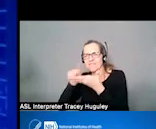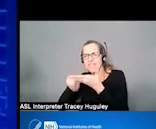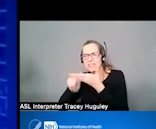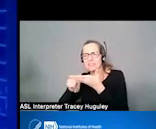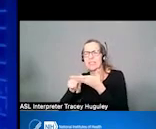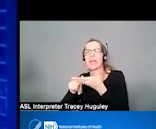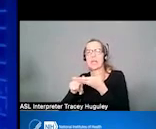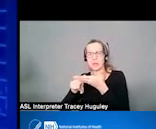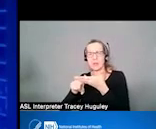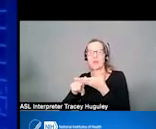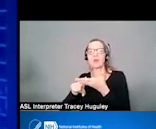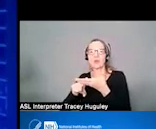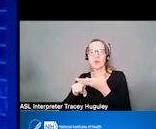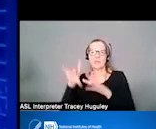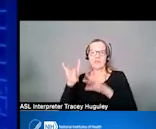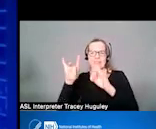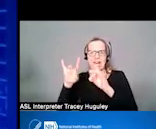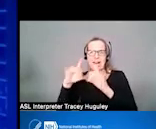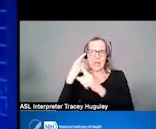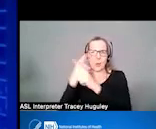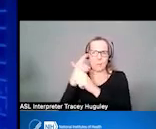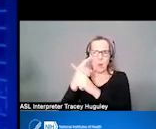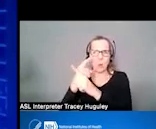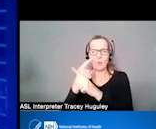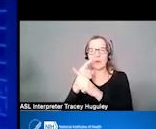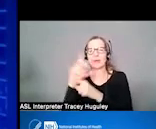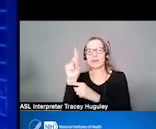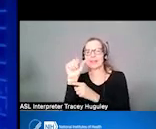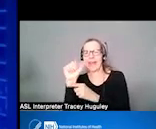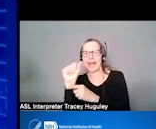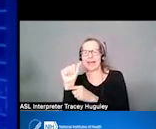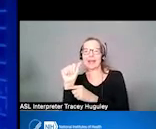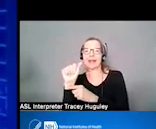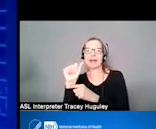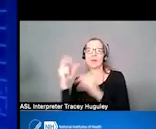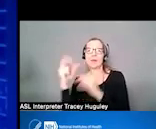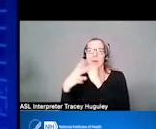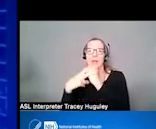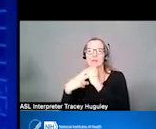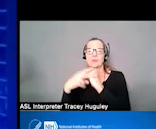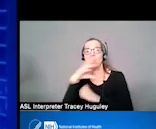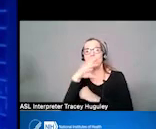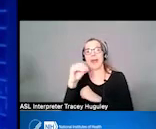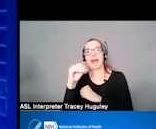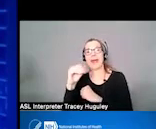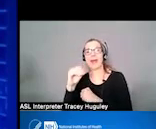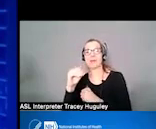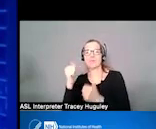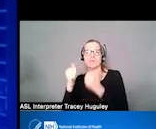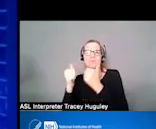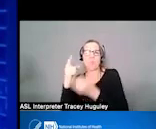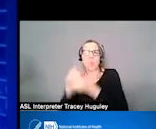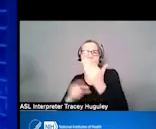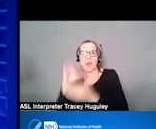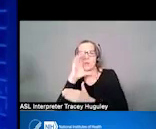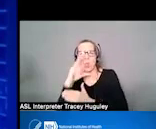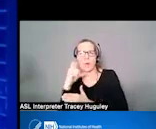pointing out desirable characteristics to look for in a repository. And in some cases, a specific funding opportunity announcement